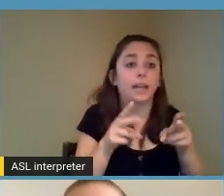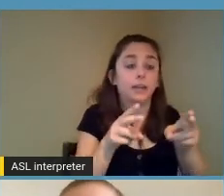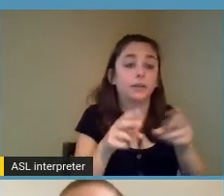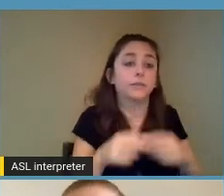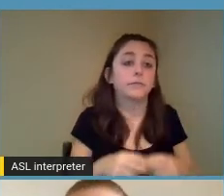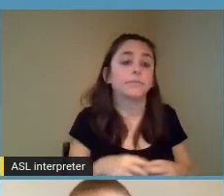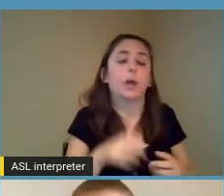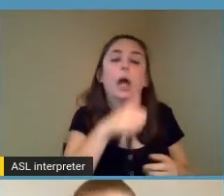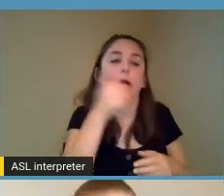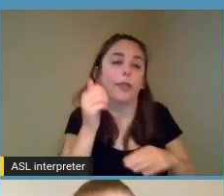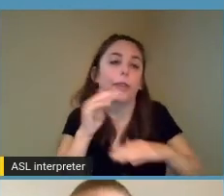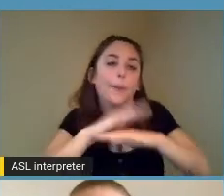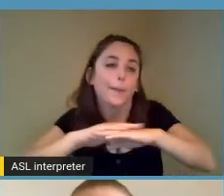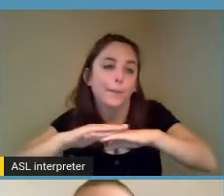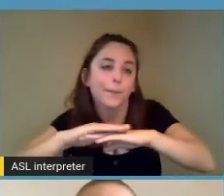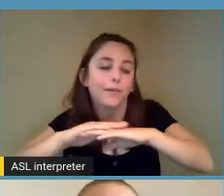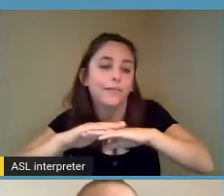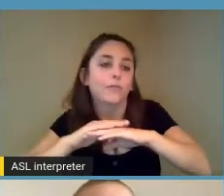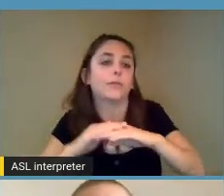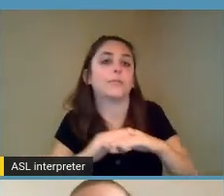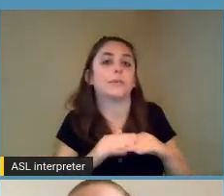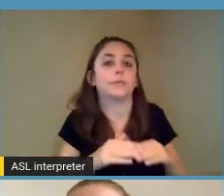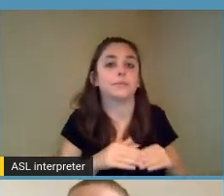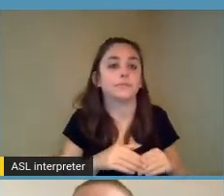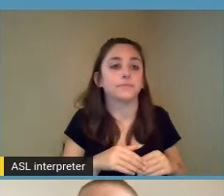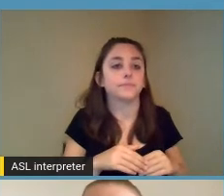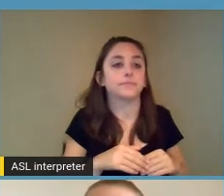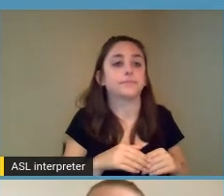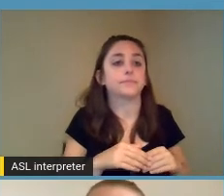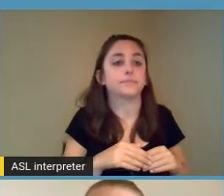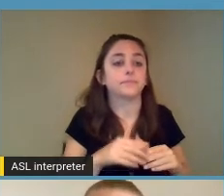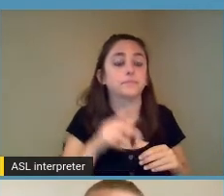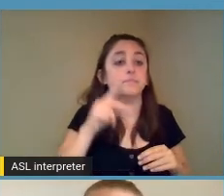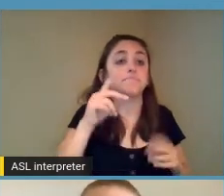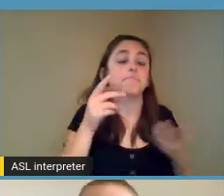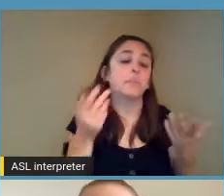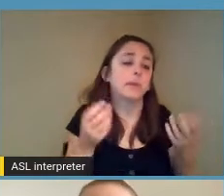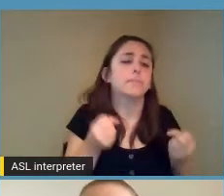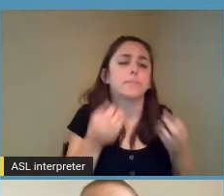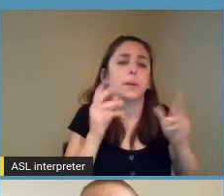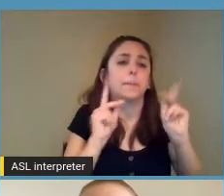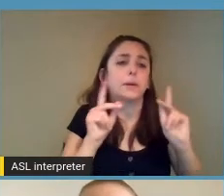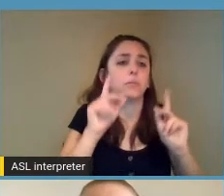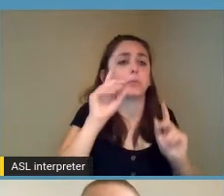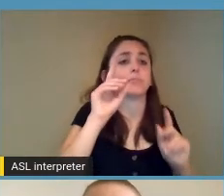my preference. There's lots of people who make podcasts entirely in Descript. So you